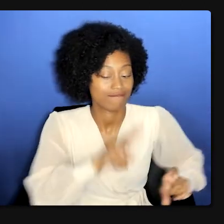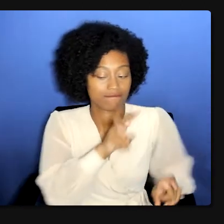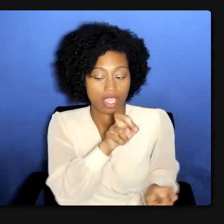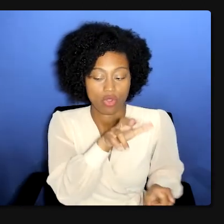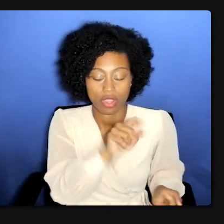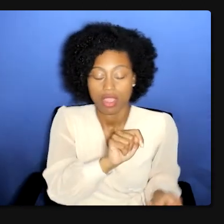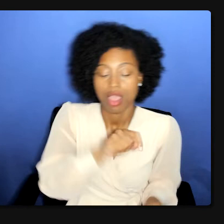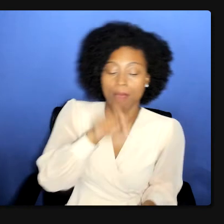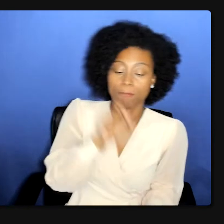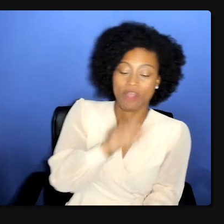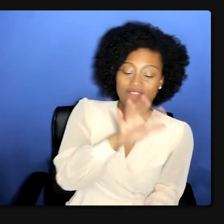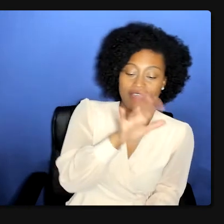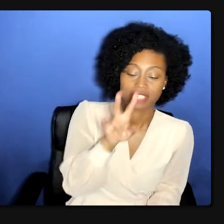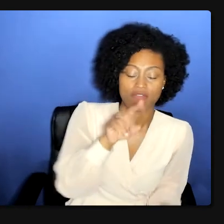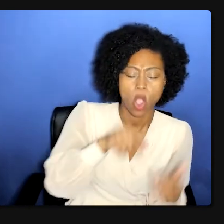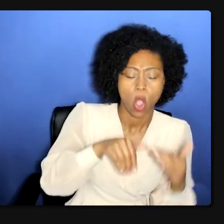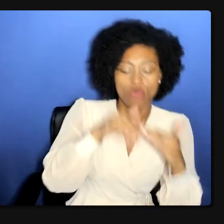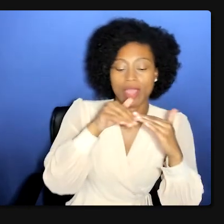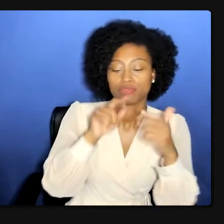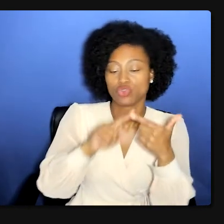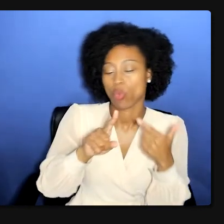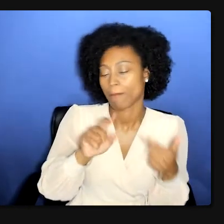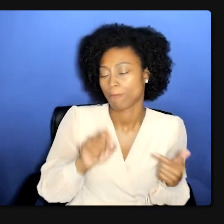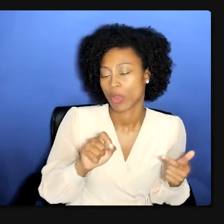would fall within a range of 0.57% all the way up to 1.2%,